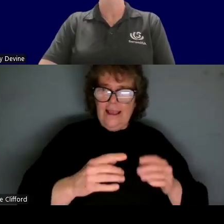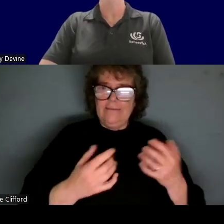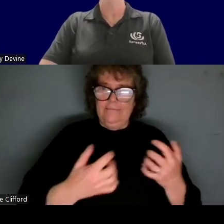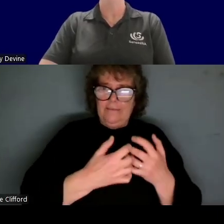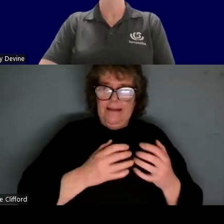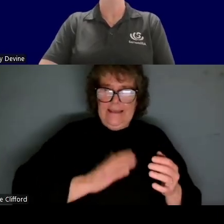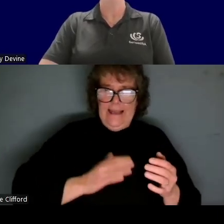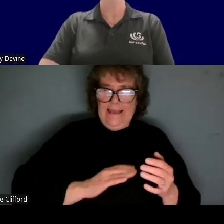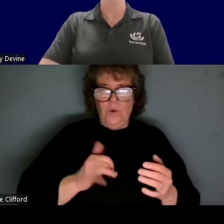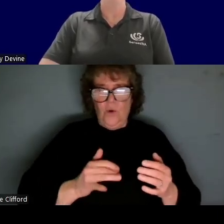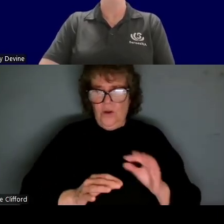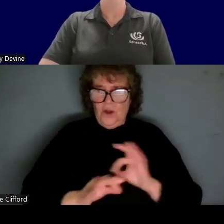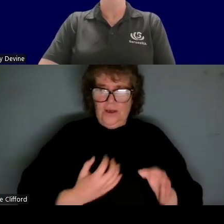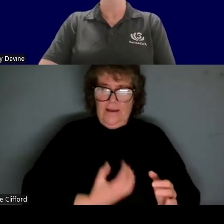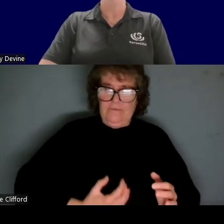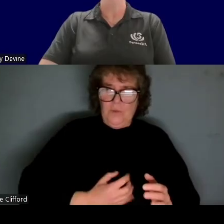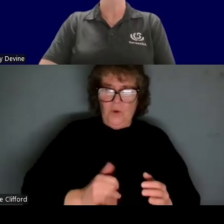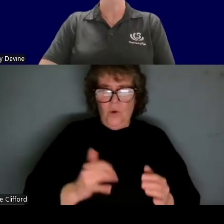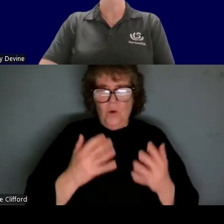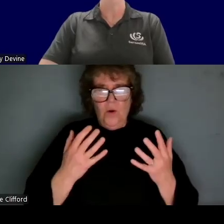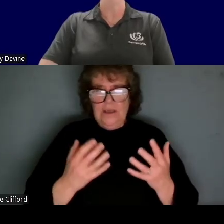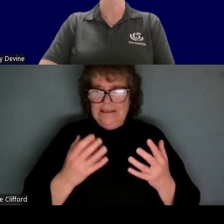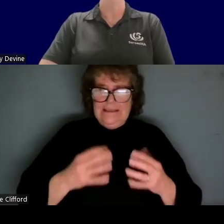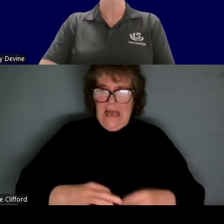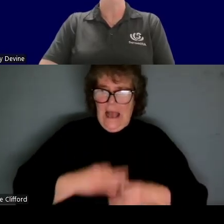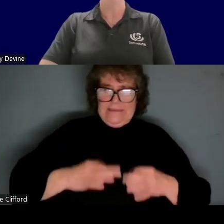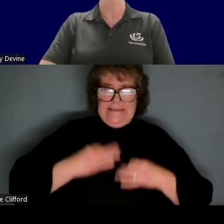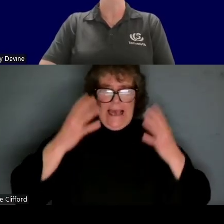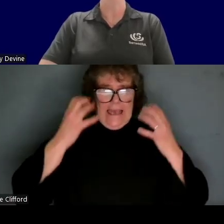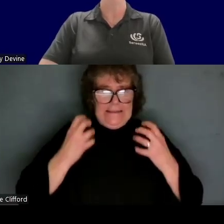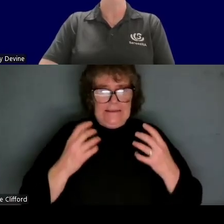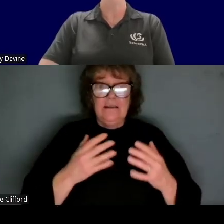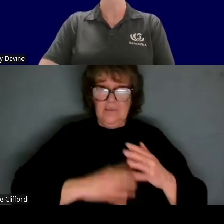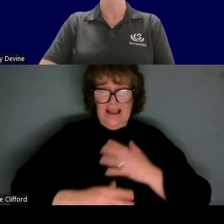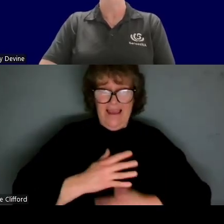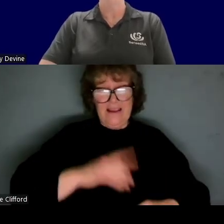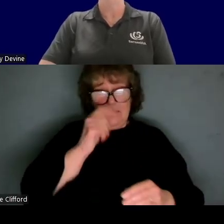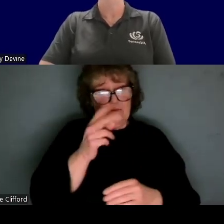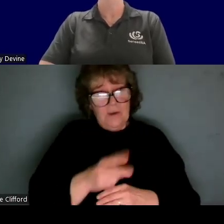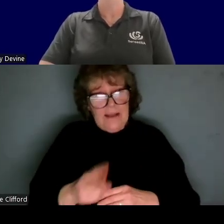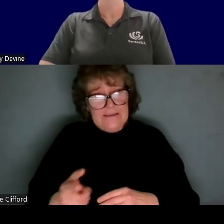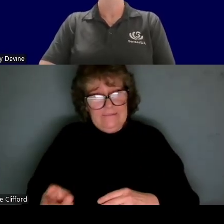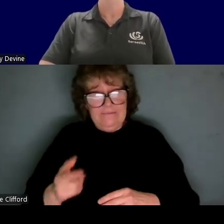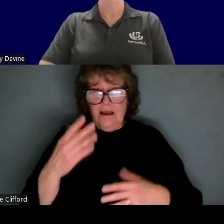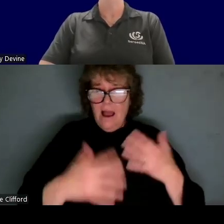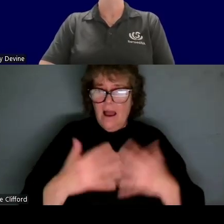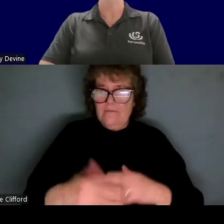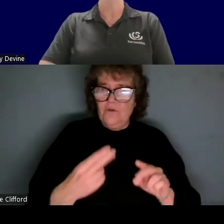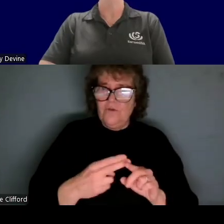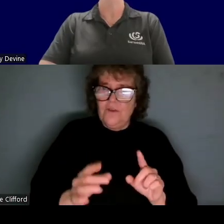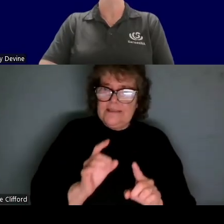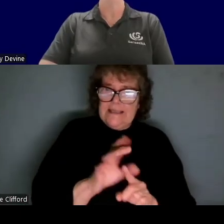Behaviours can be repetitive, harming to themself, to others and to property. Empowering people to be